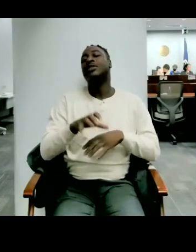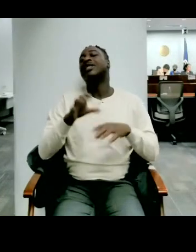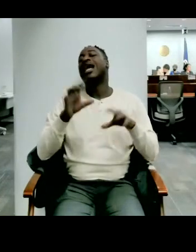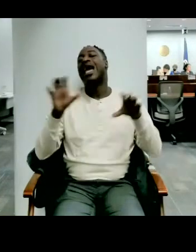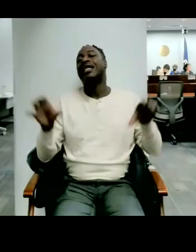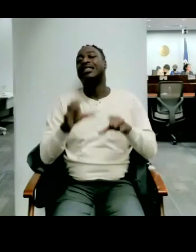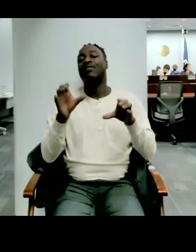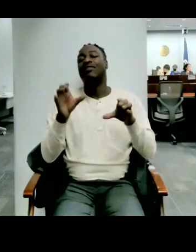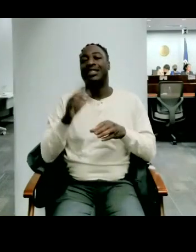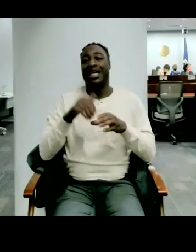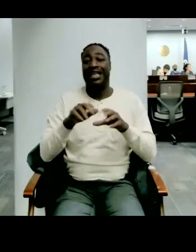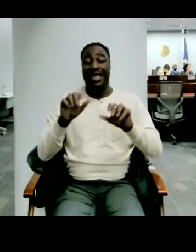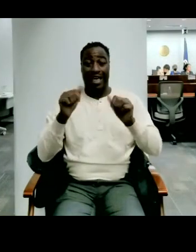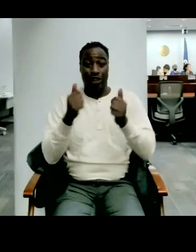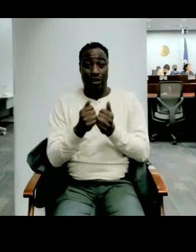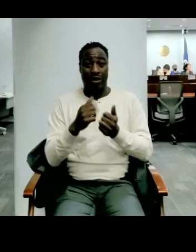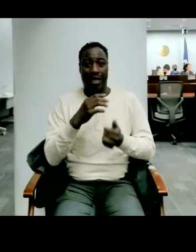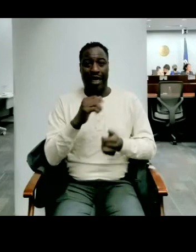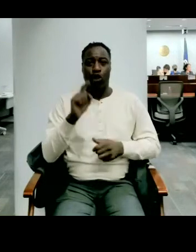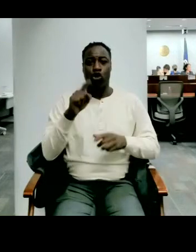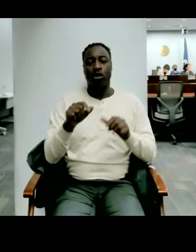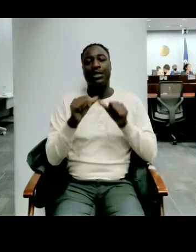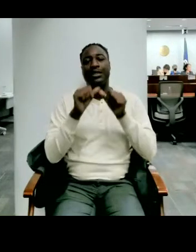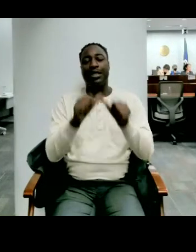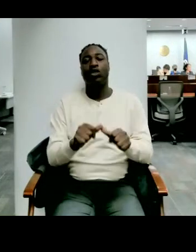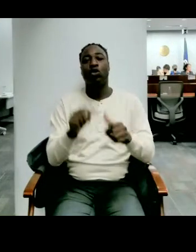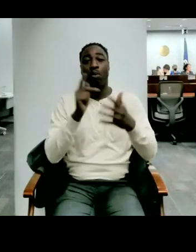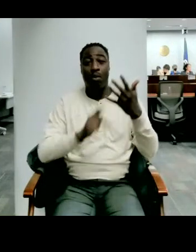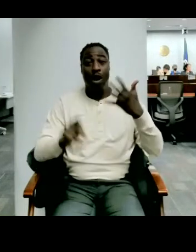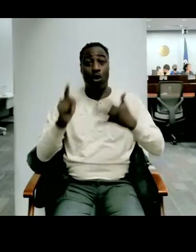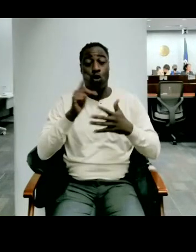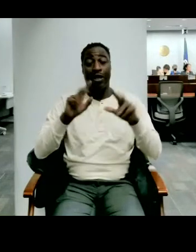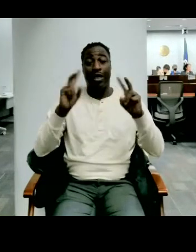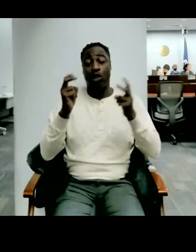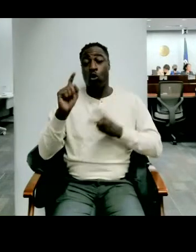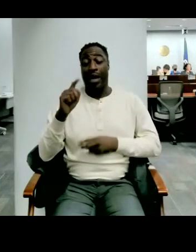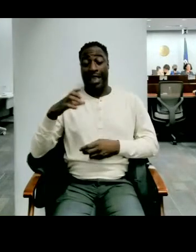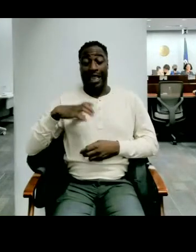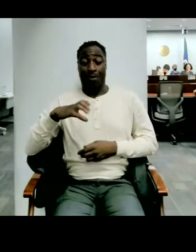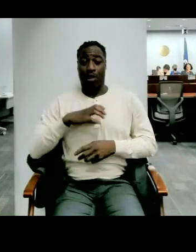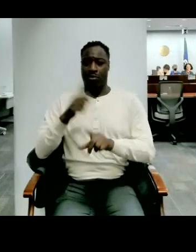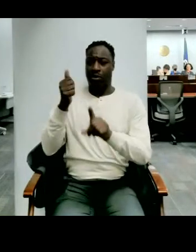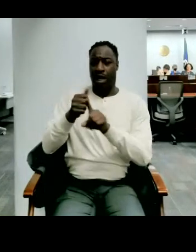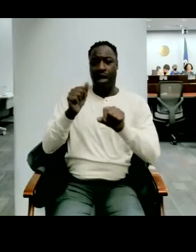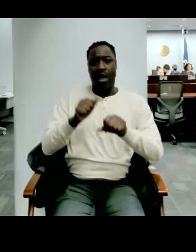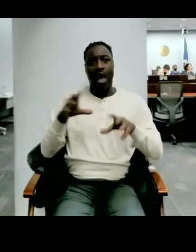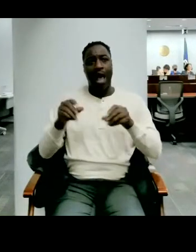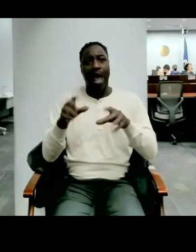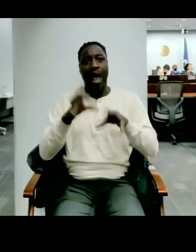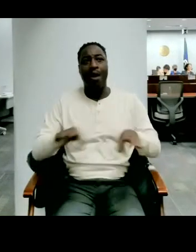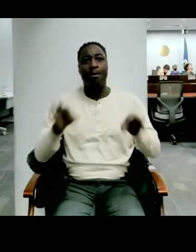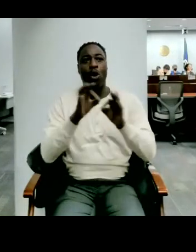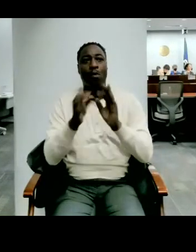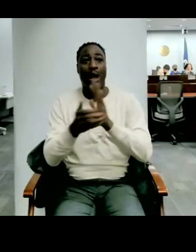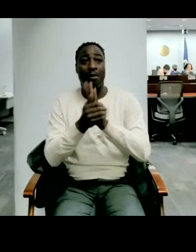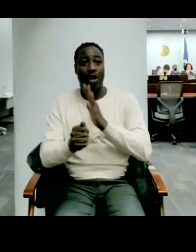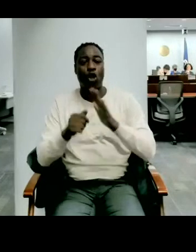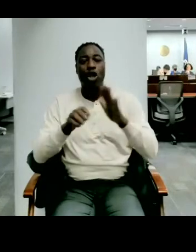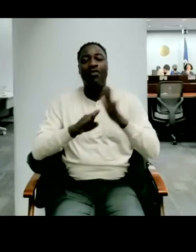And it should continue to prioritize matters where the Commission can add important expertise on developing legal questions,